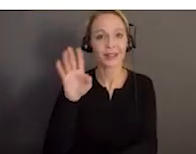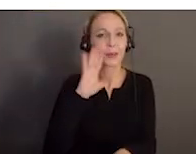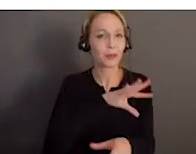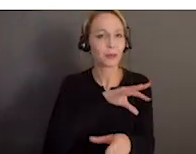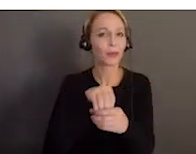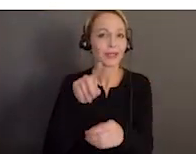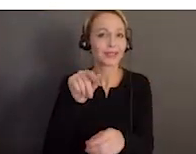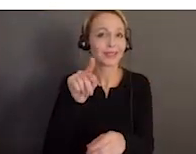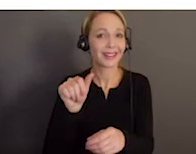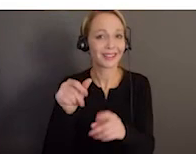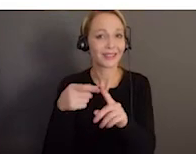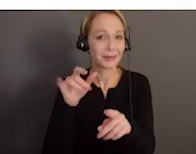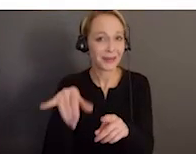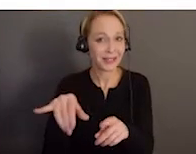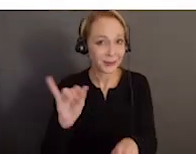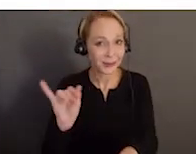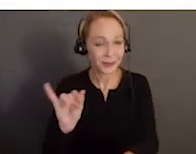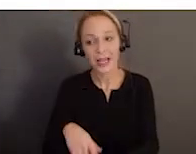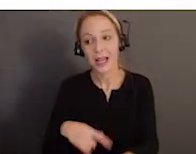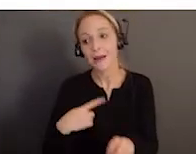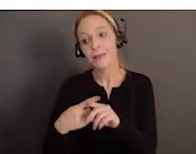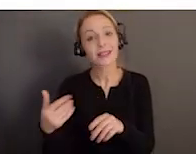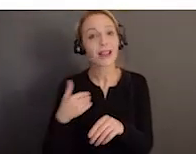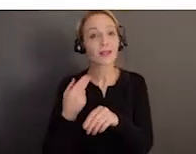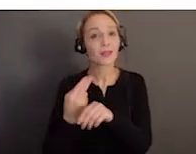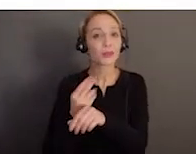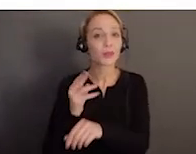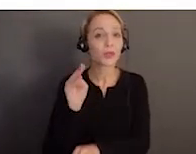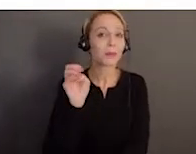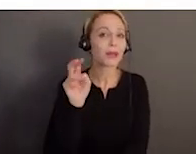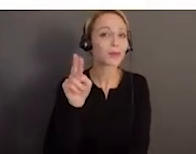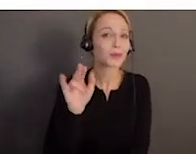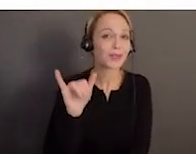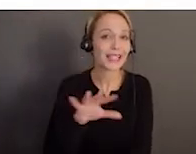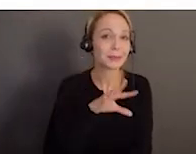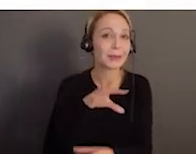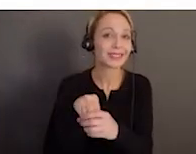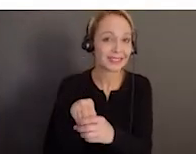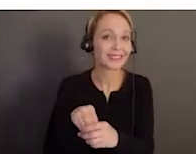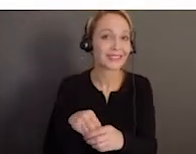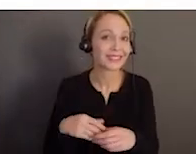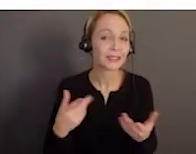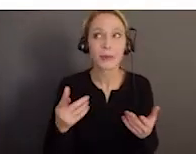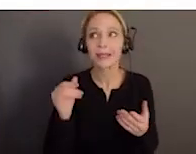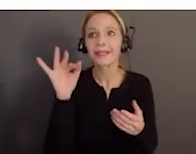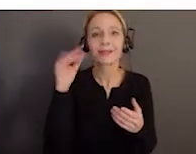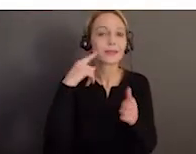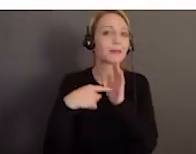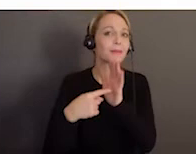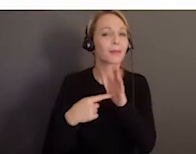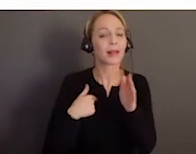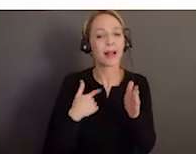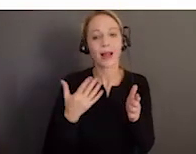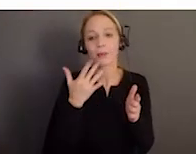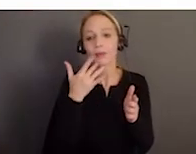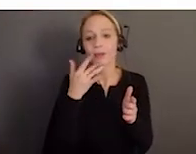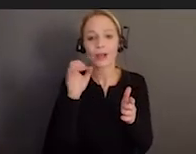AND A USER MENU THAT IS BUILT IN. SO I WANT TO EDIT MY PROFILE AS ALEX.